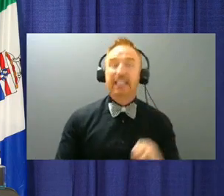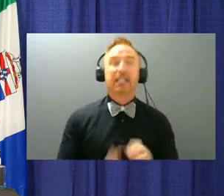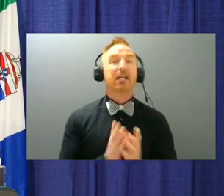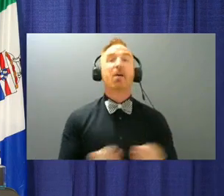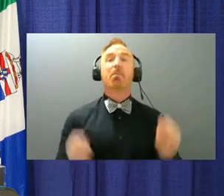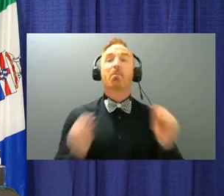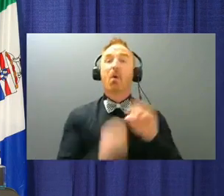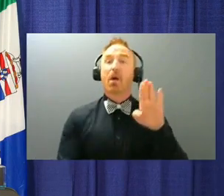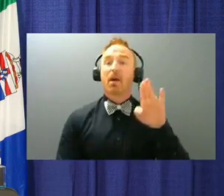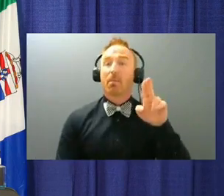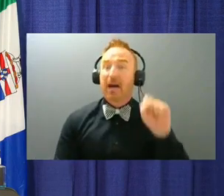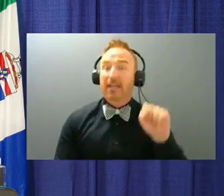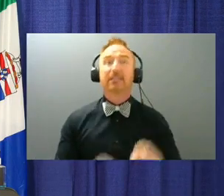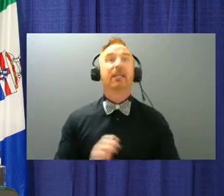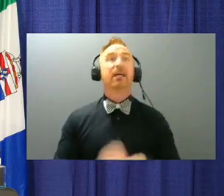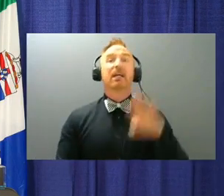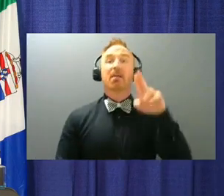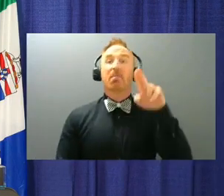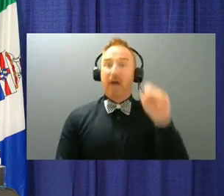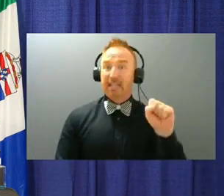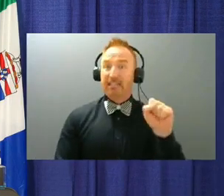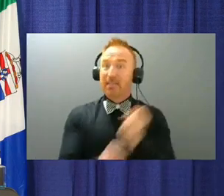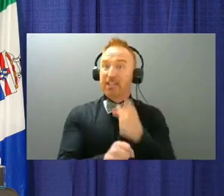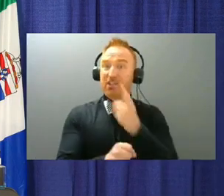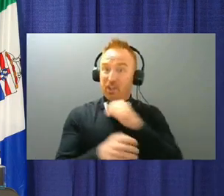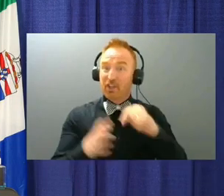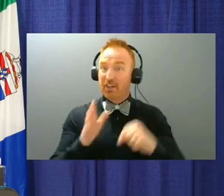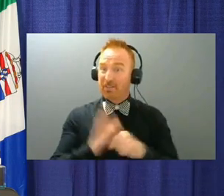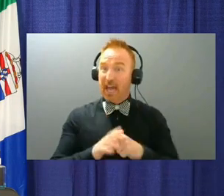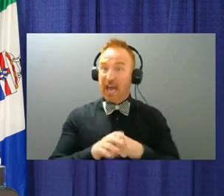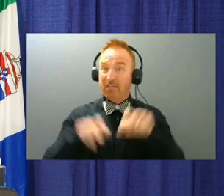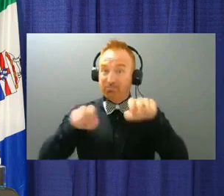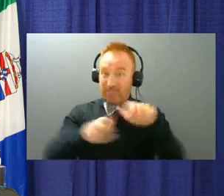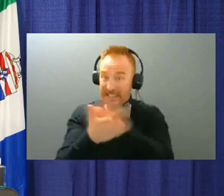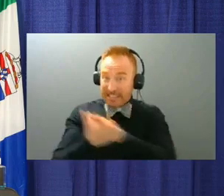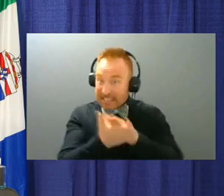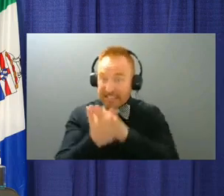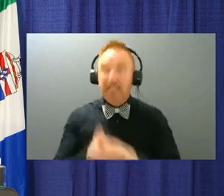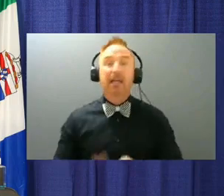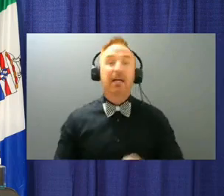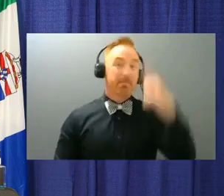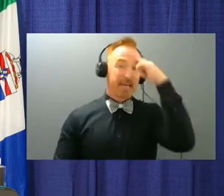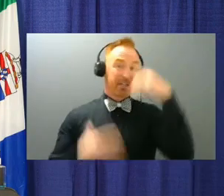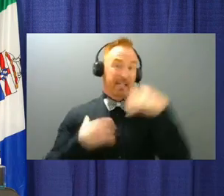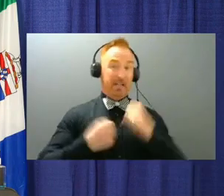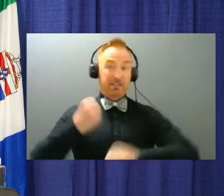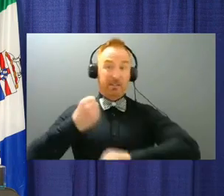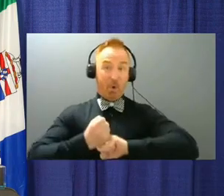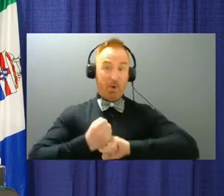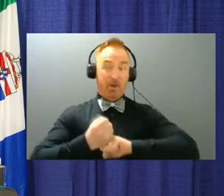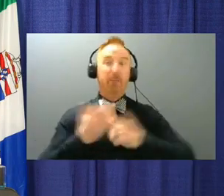additional cleaning on buses, mental health supports for students and staff, and further